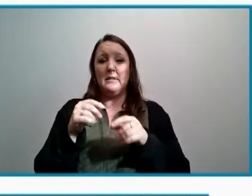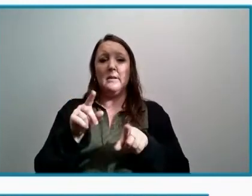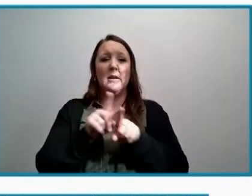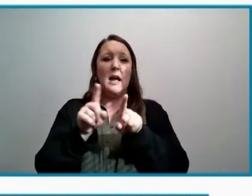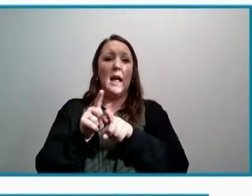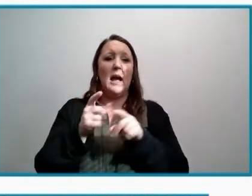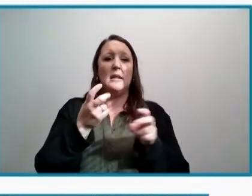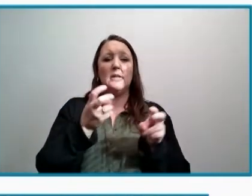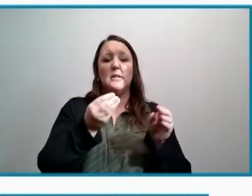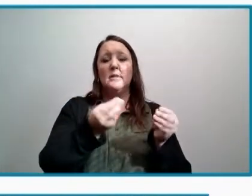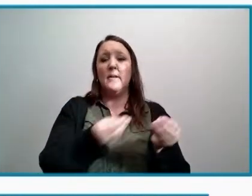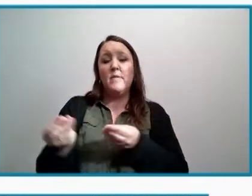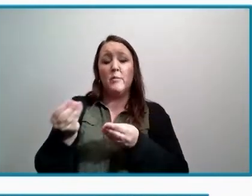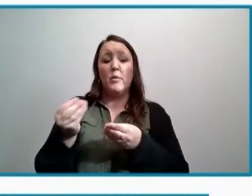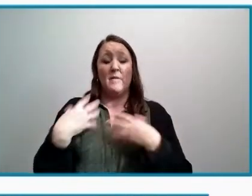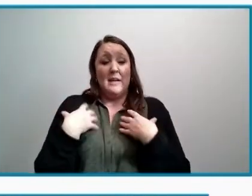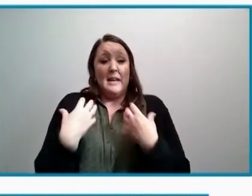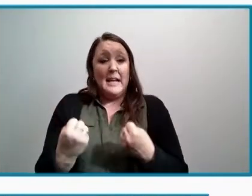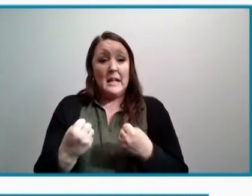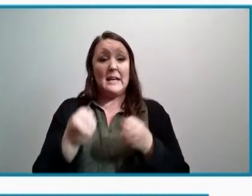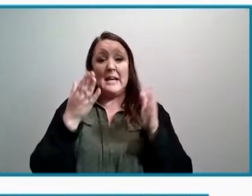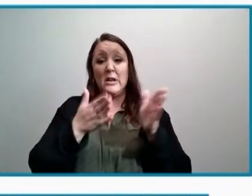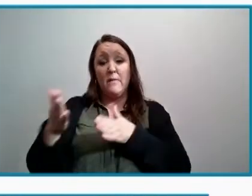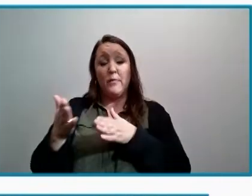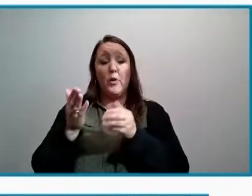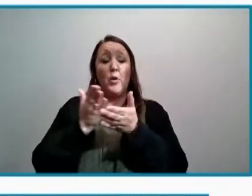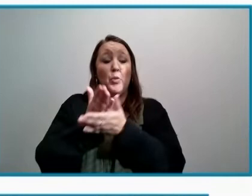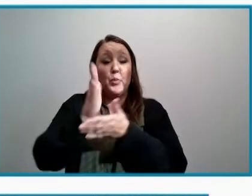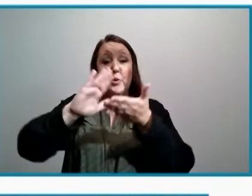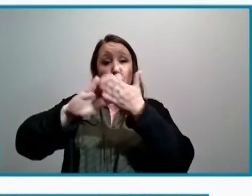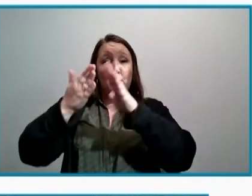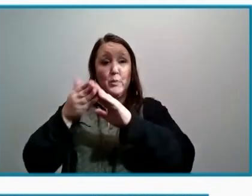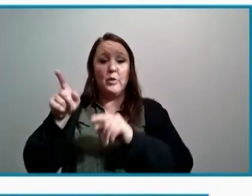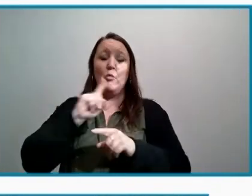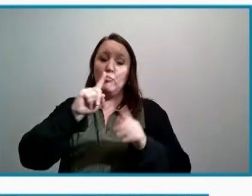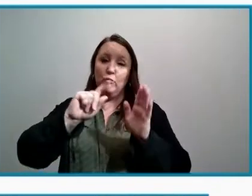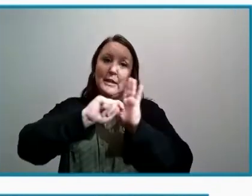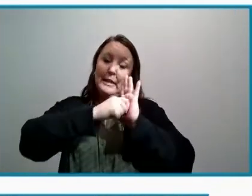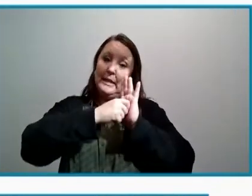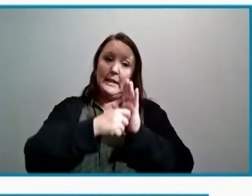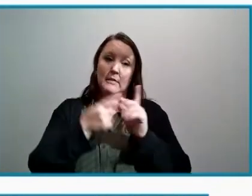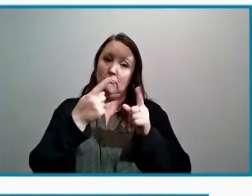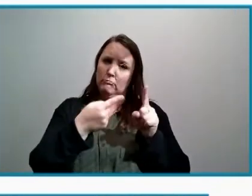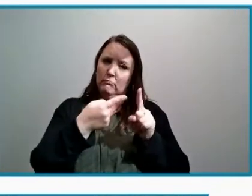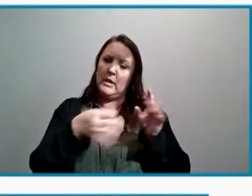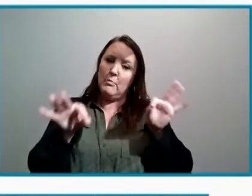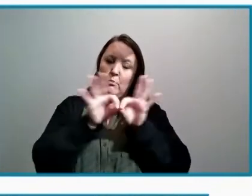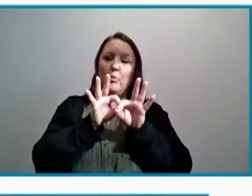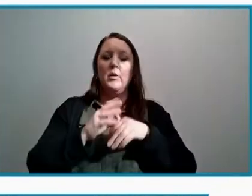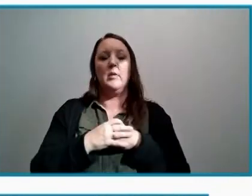individually and across communities is really key. And, uh, this question asks,